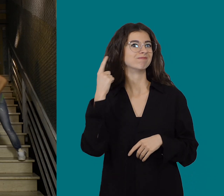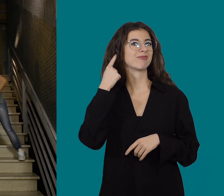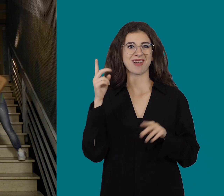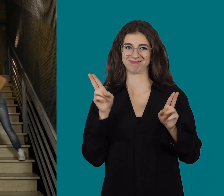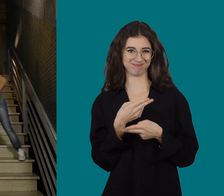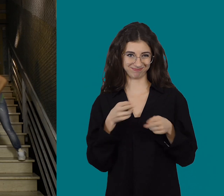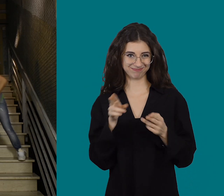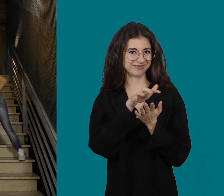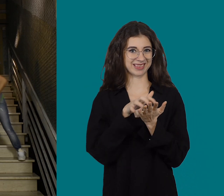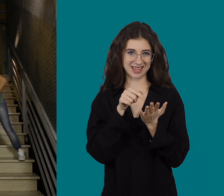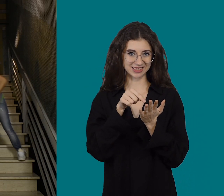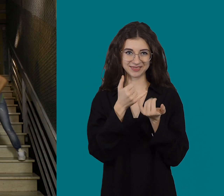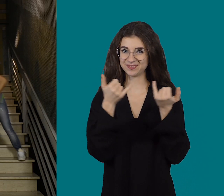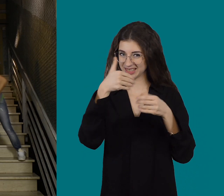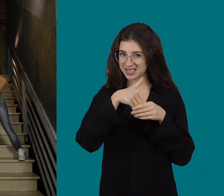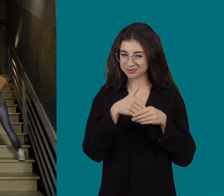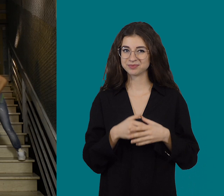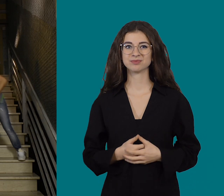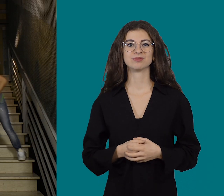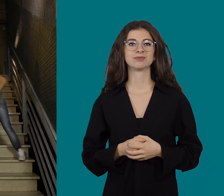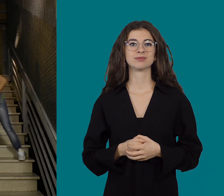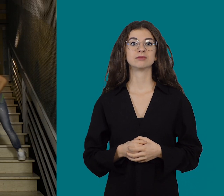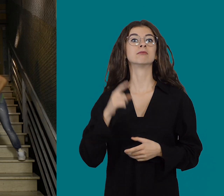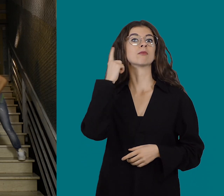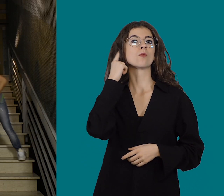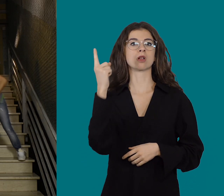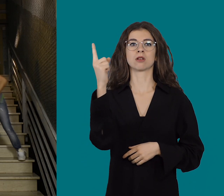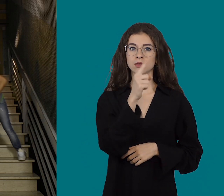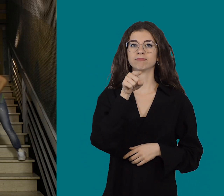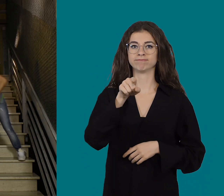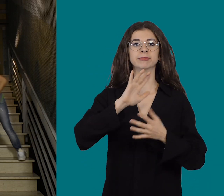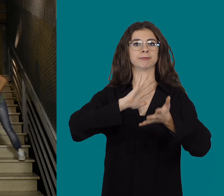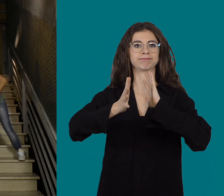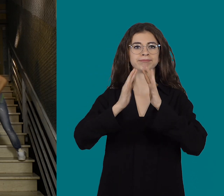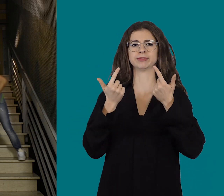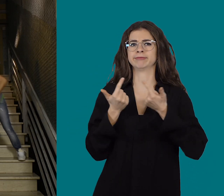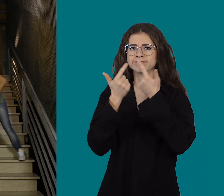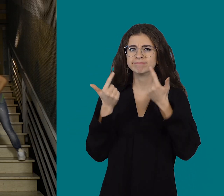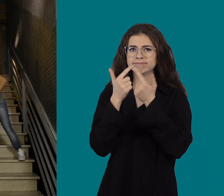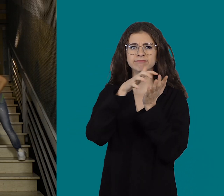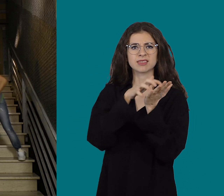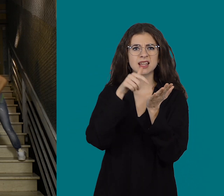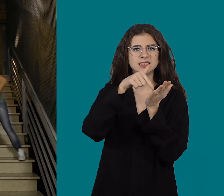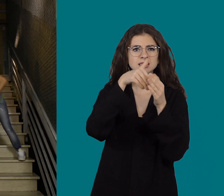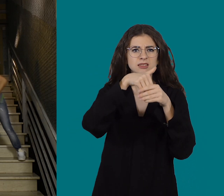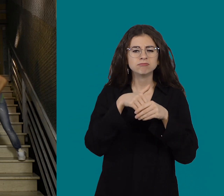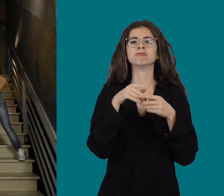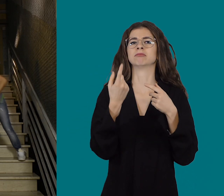because they can't hear it and dont' know the content of the text. The hearing person explains in sign language the content of the song